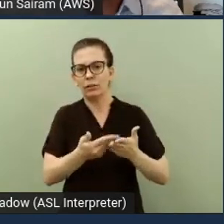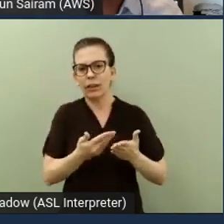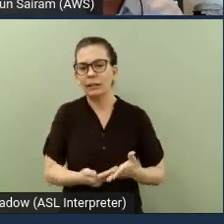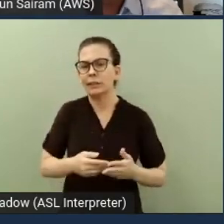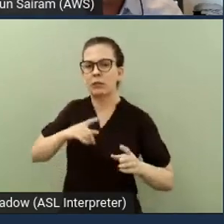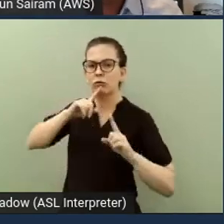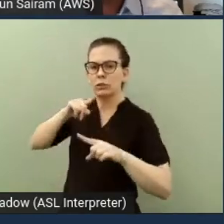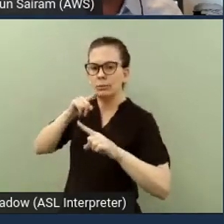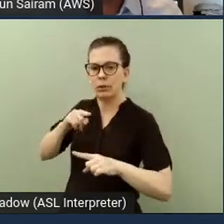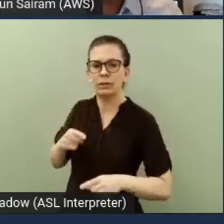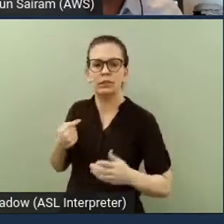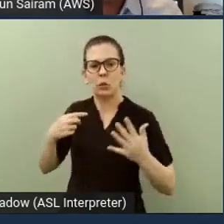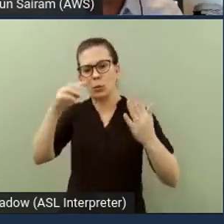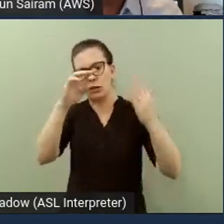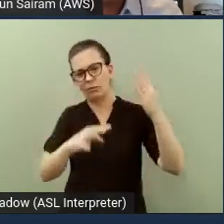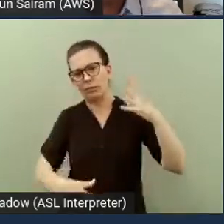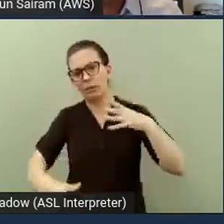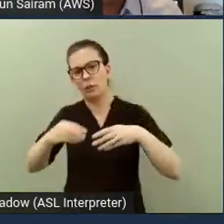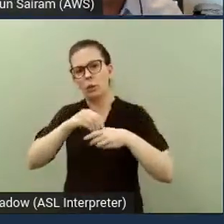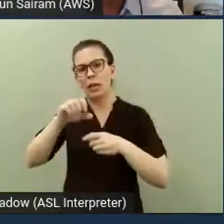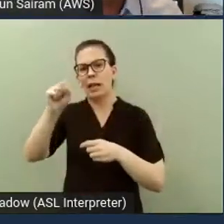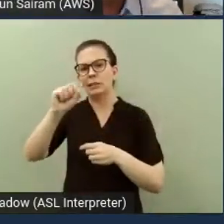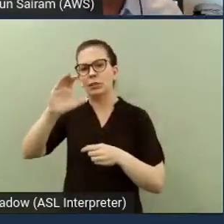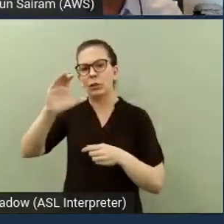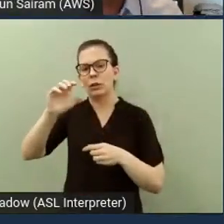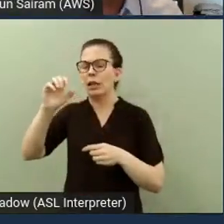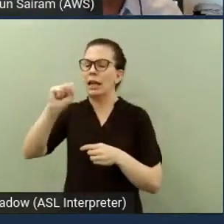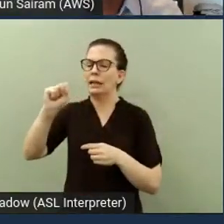So we have that in an S3 bucket and copying that locally.